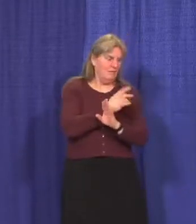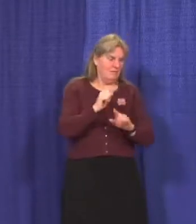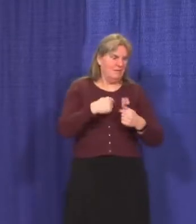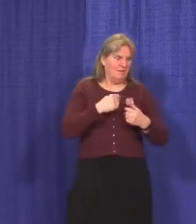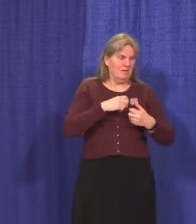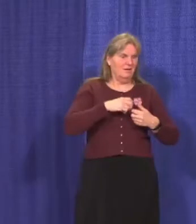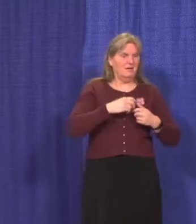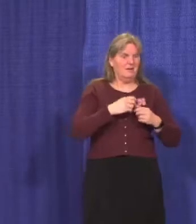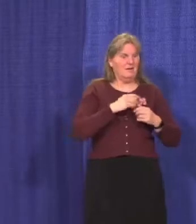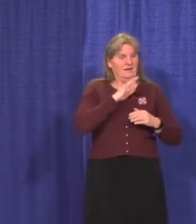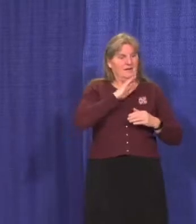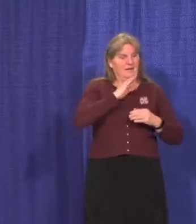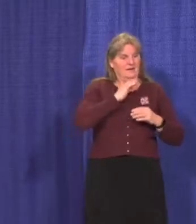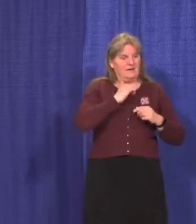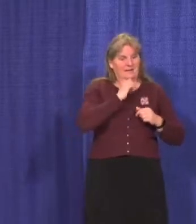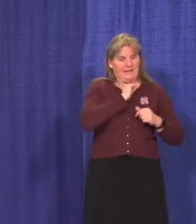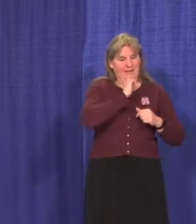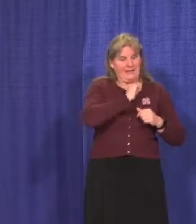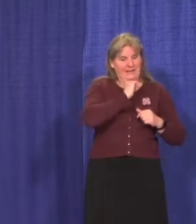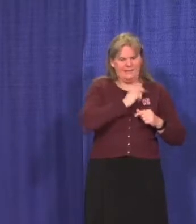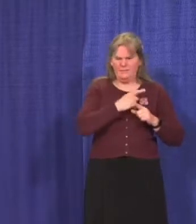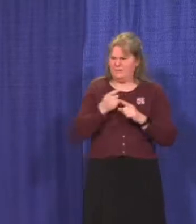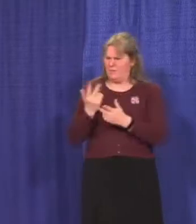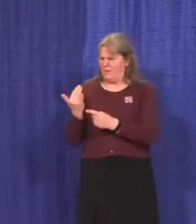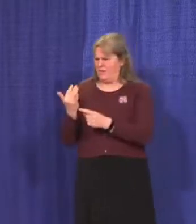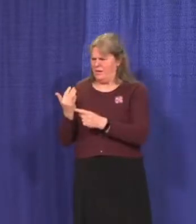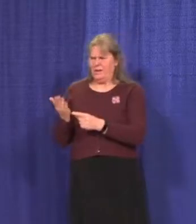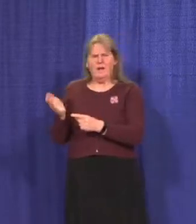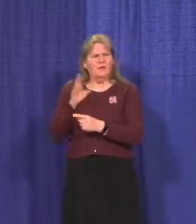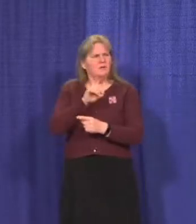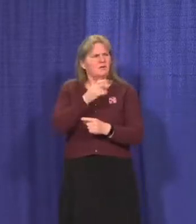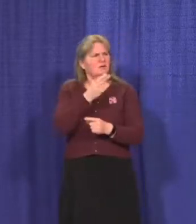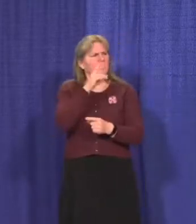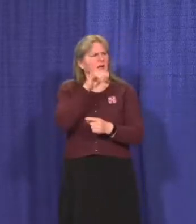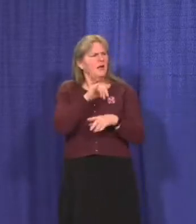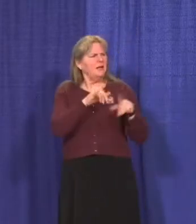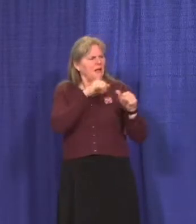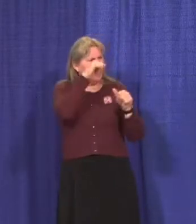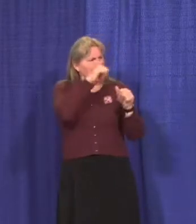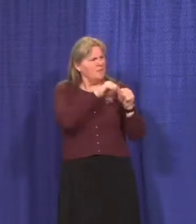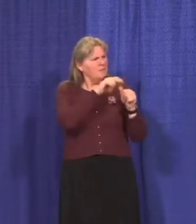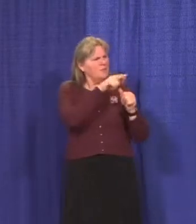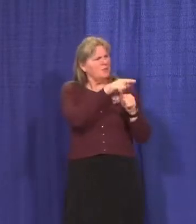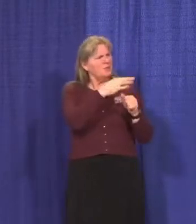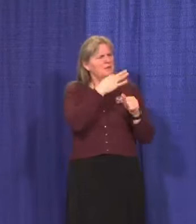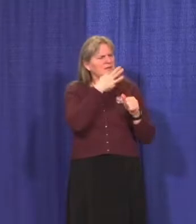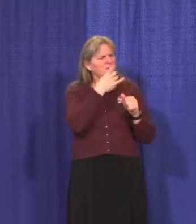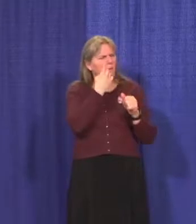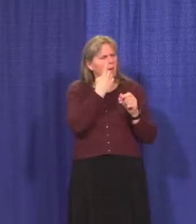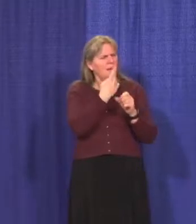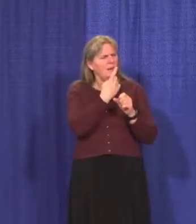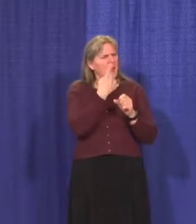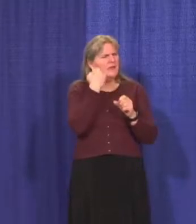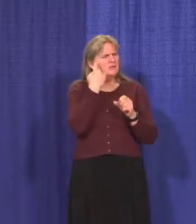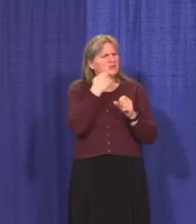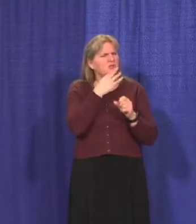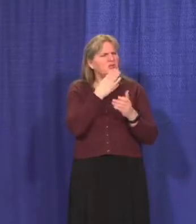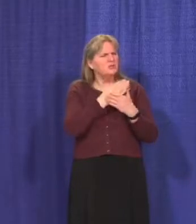Doctor Hanley I know you weighed in on one timing related matter, that MLA should finish the posit